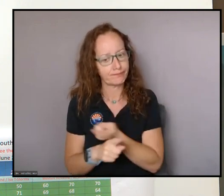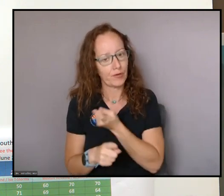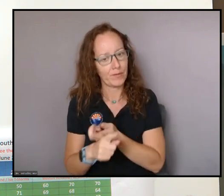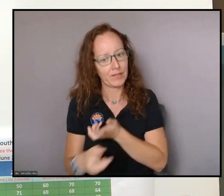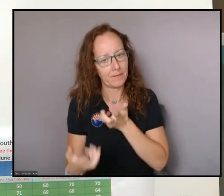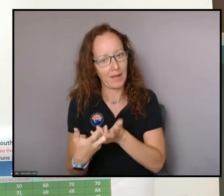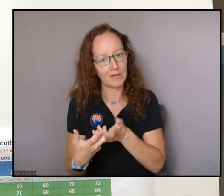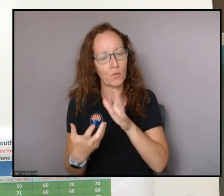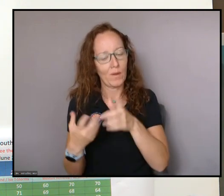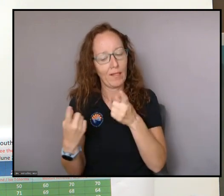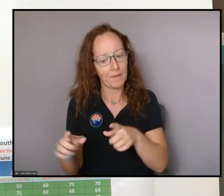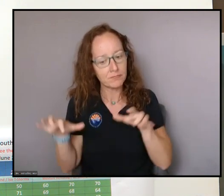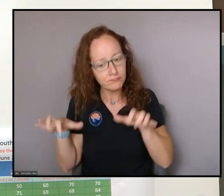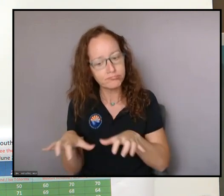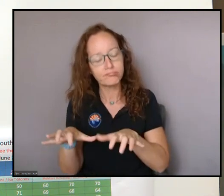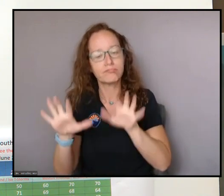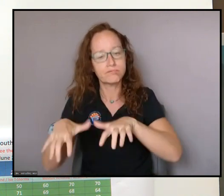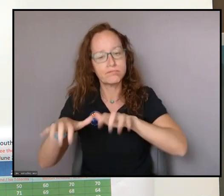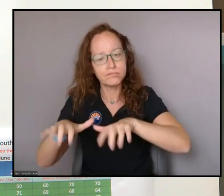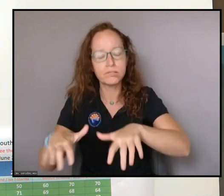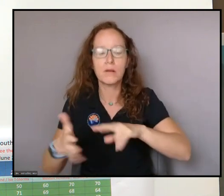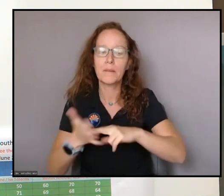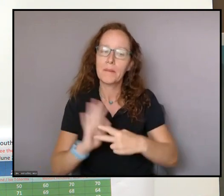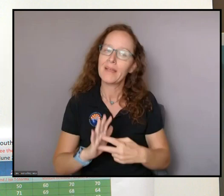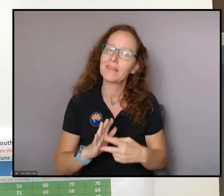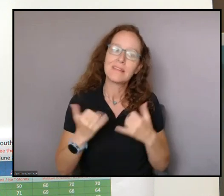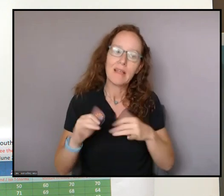periods like Thursday and Friday, but we are expecting